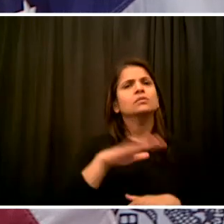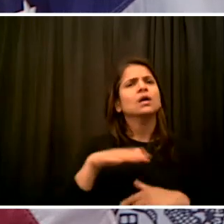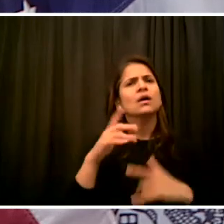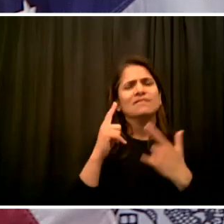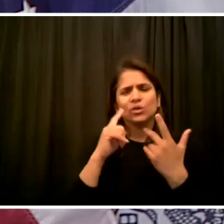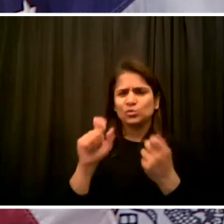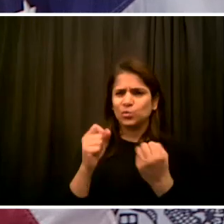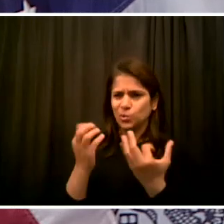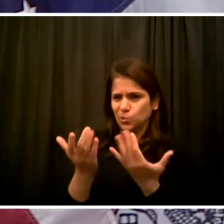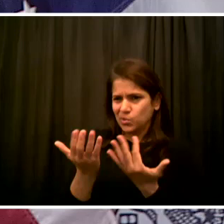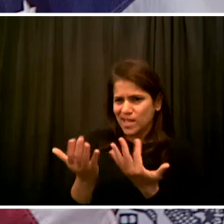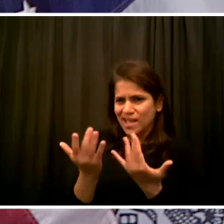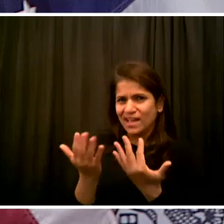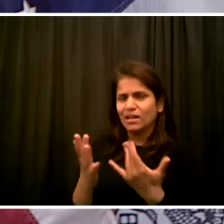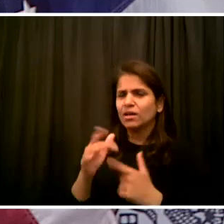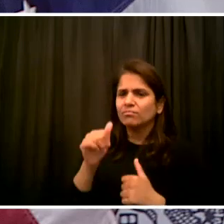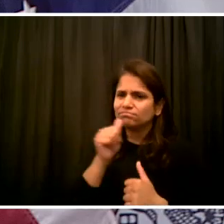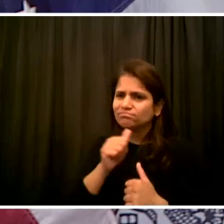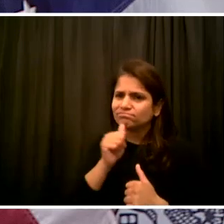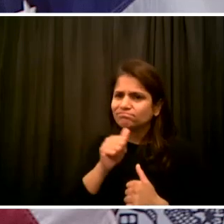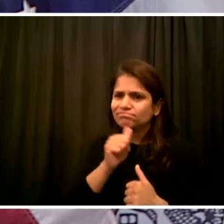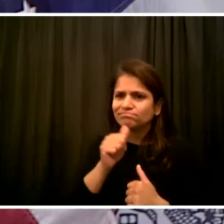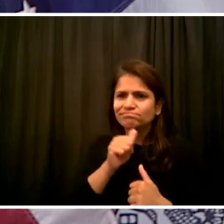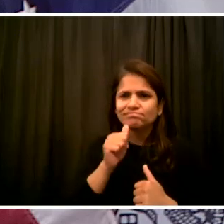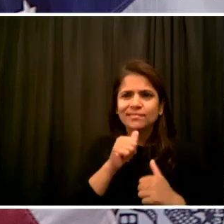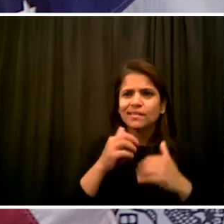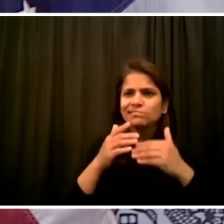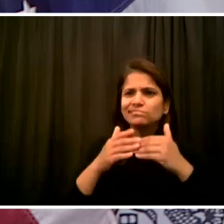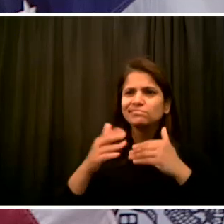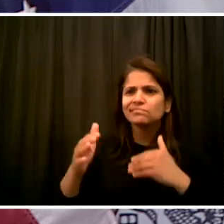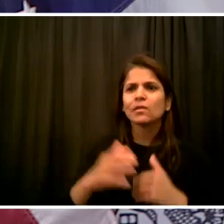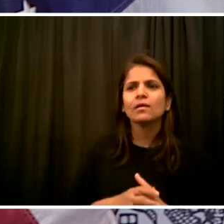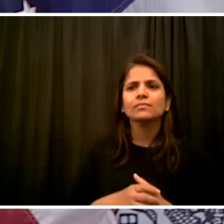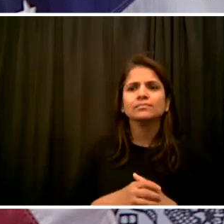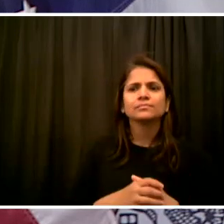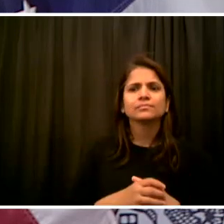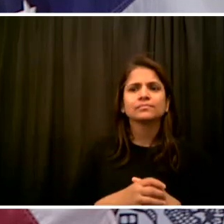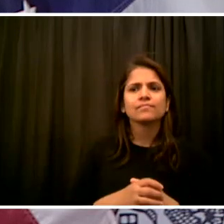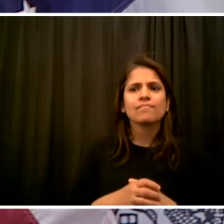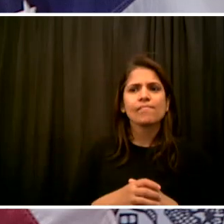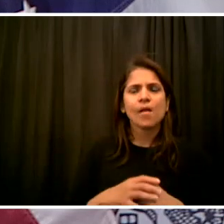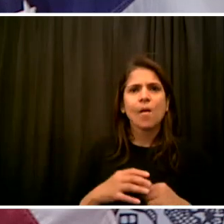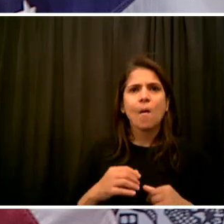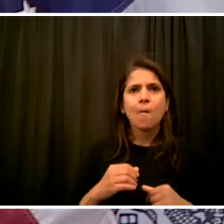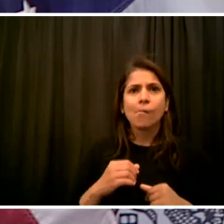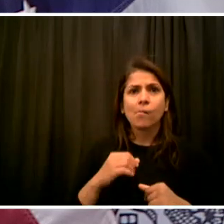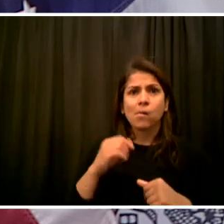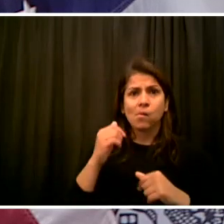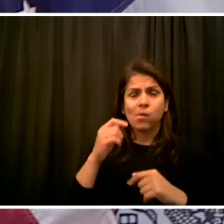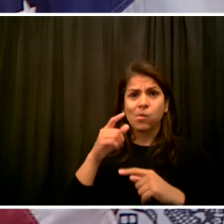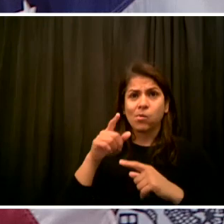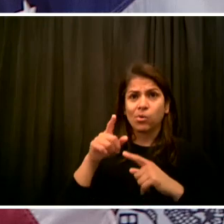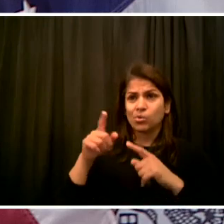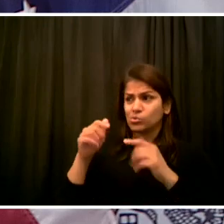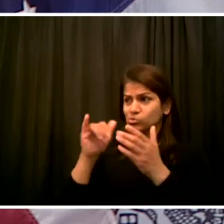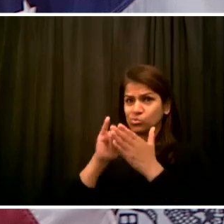THAT AND ABIDING BY TEH RULES. I THINK E'WLLEE S THAT IN THE VERY BEGINNING. WHEN PEOPLE ARE CONVINCED OF